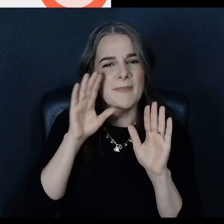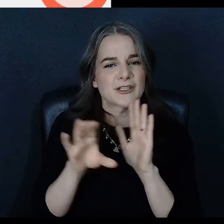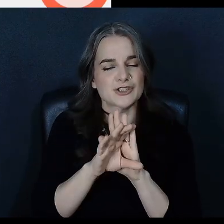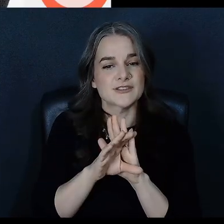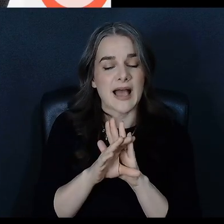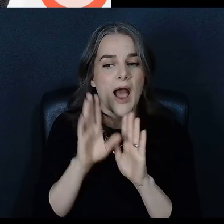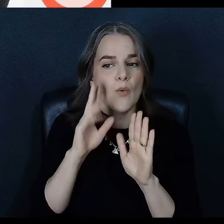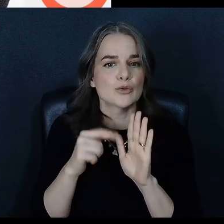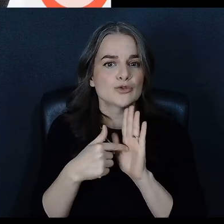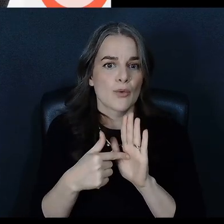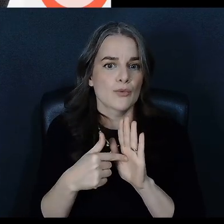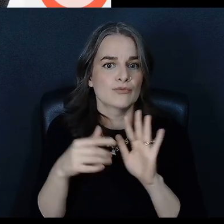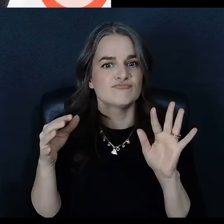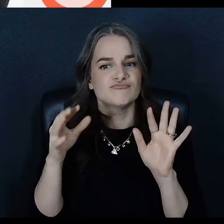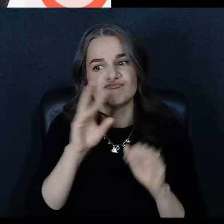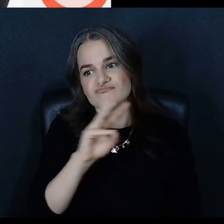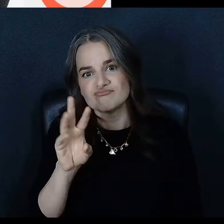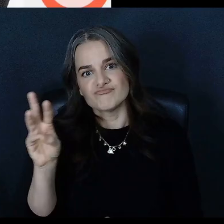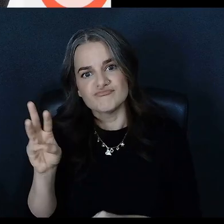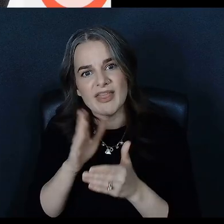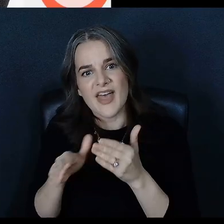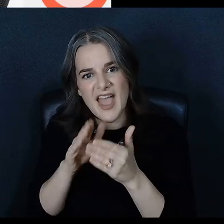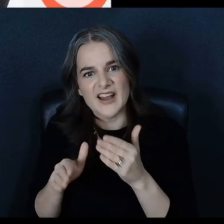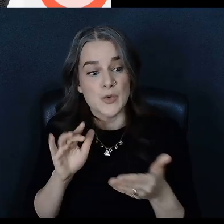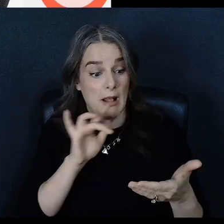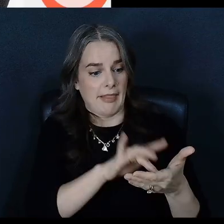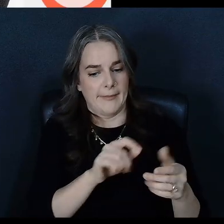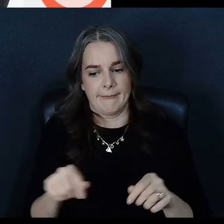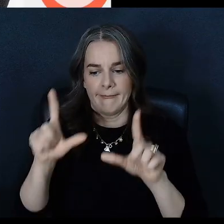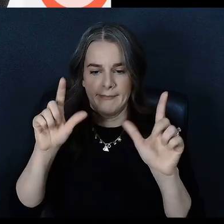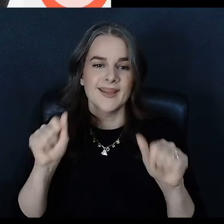So we'll have it, so don't worry. The other part of voice that we're talking about here--